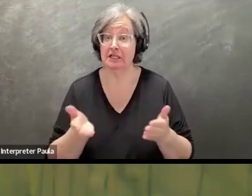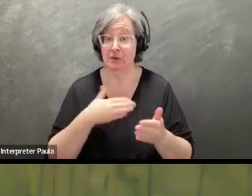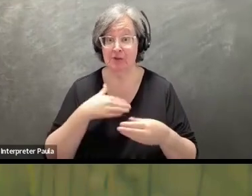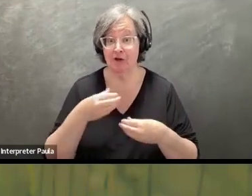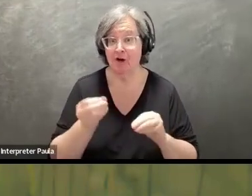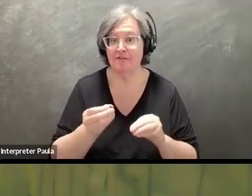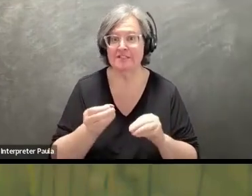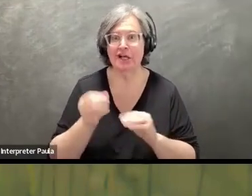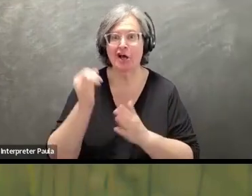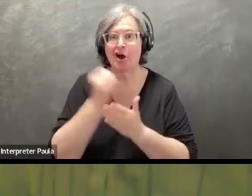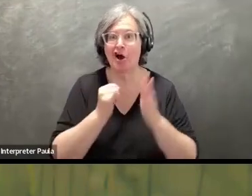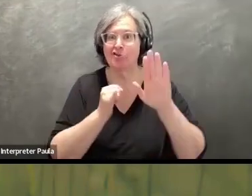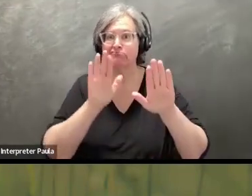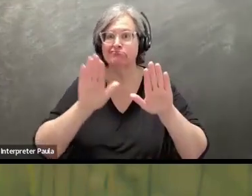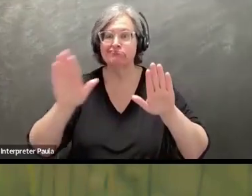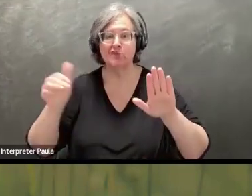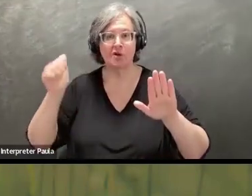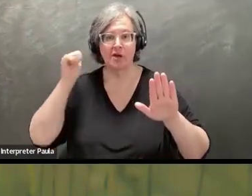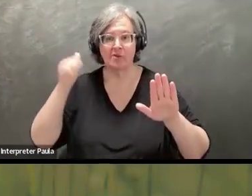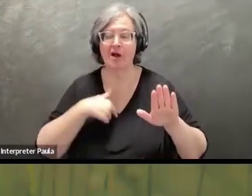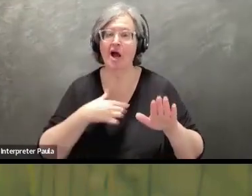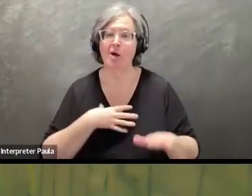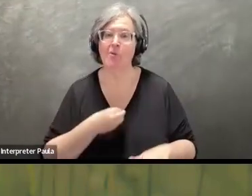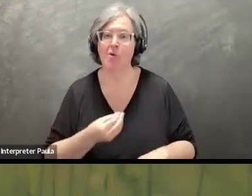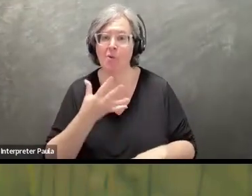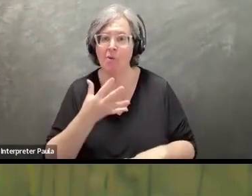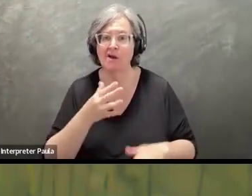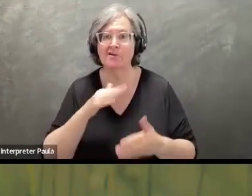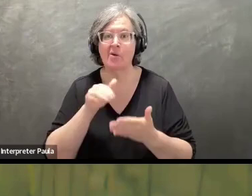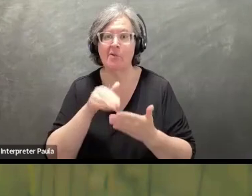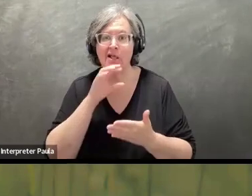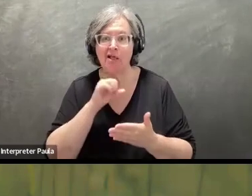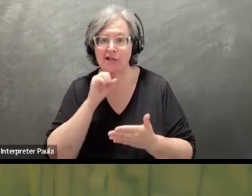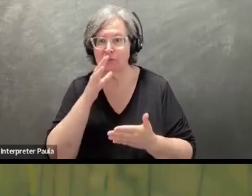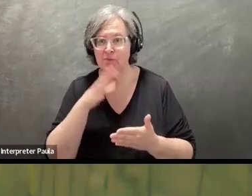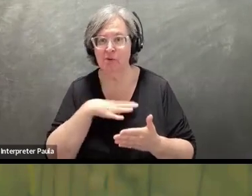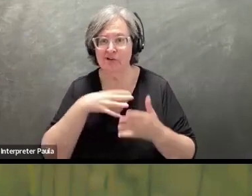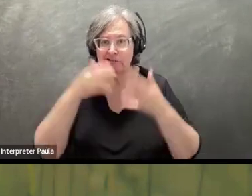white, middle aged woman with short, curly hair, and I am